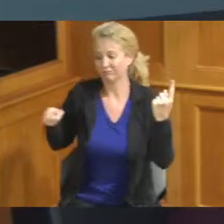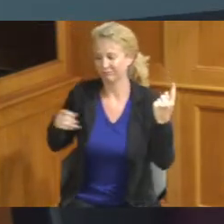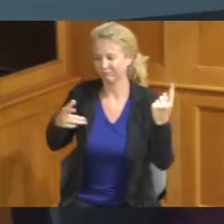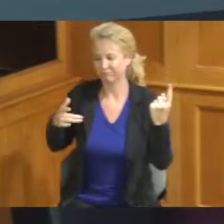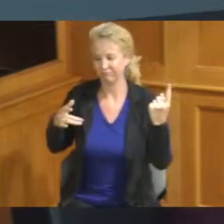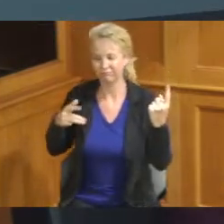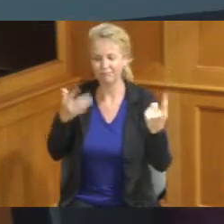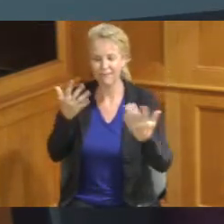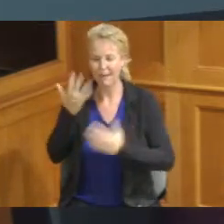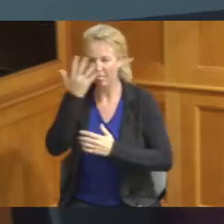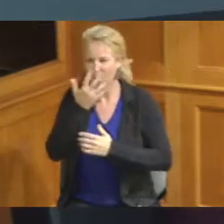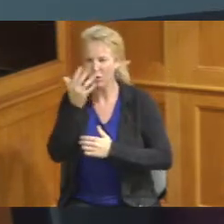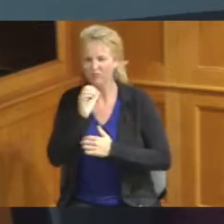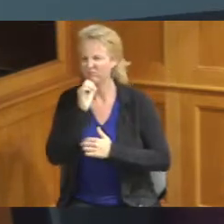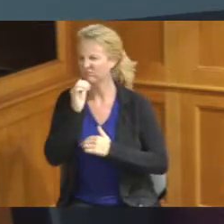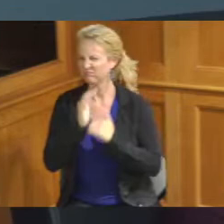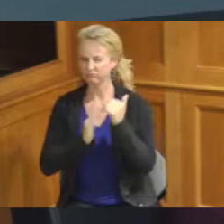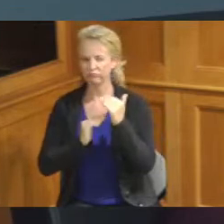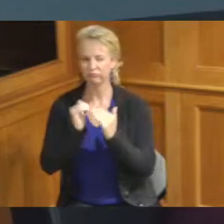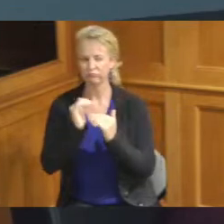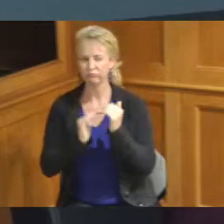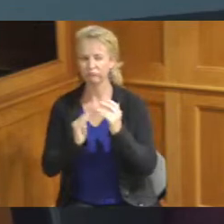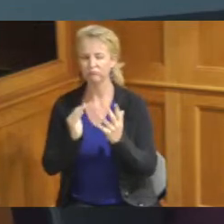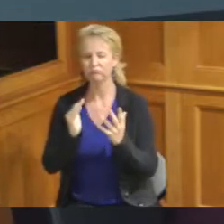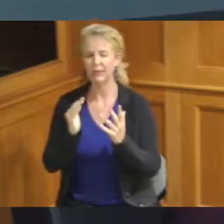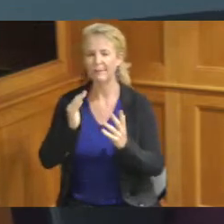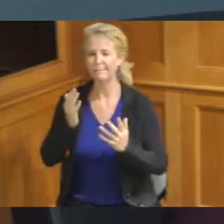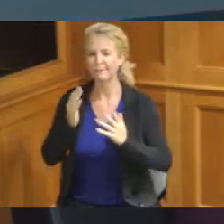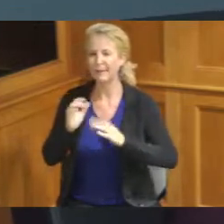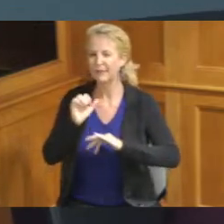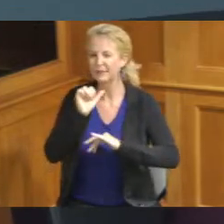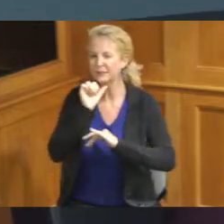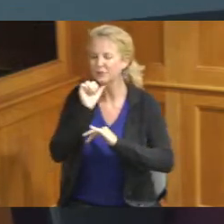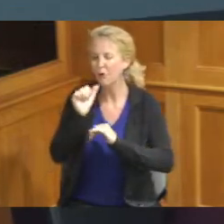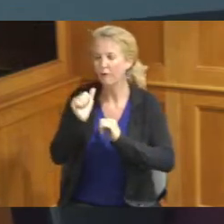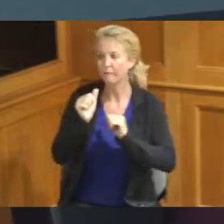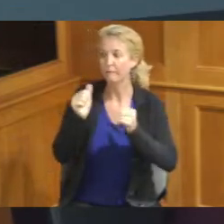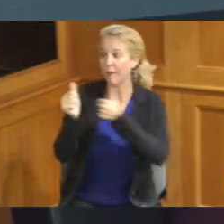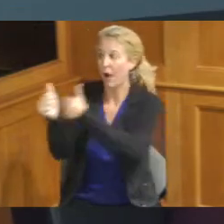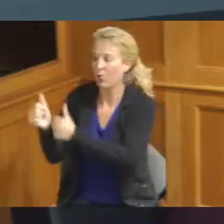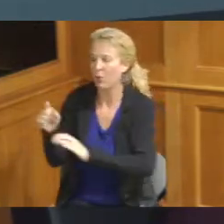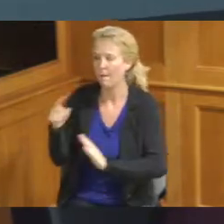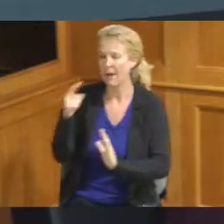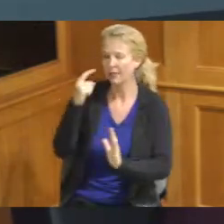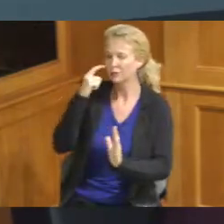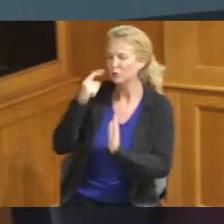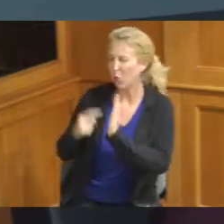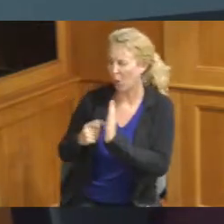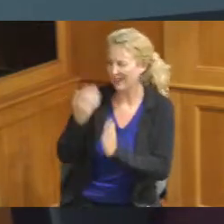responsibility to just kind of not follow them but just notice if things are not right so that's all